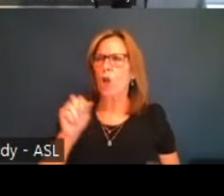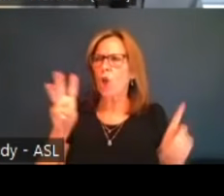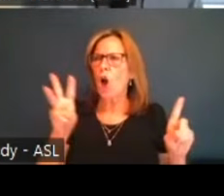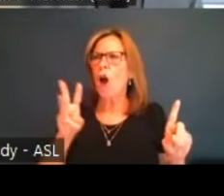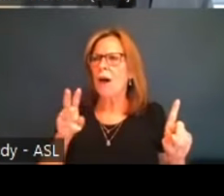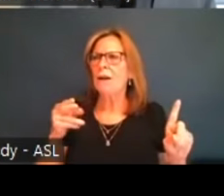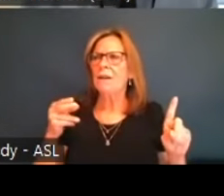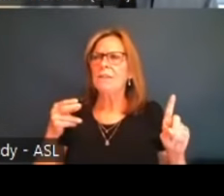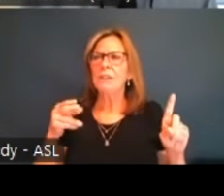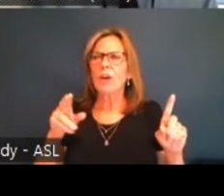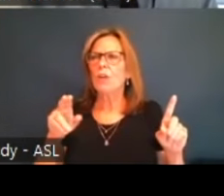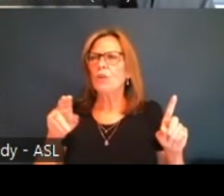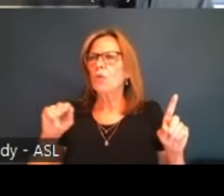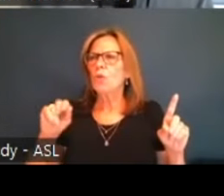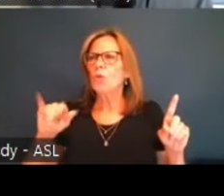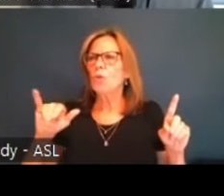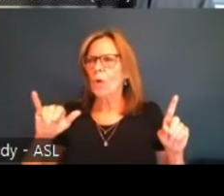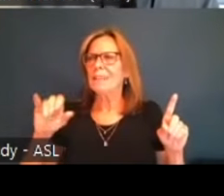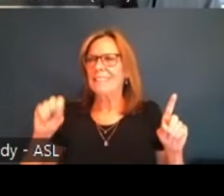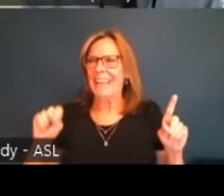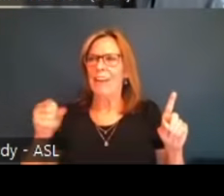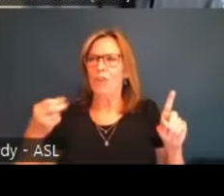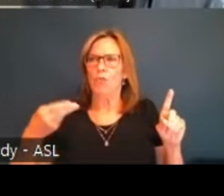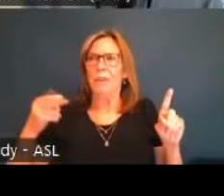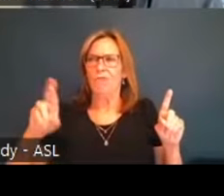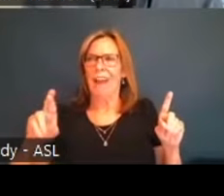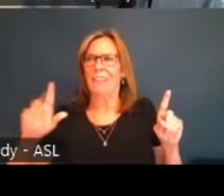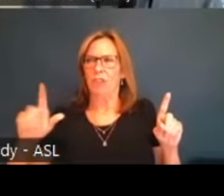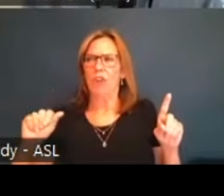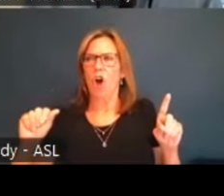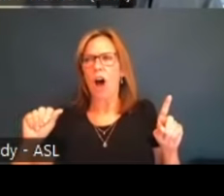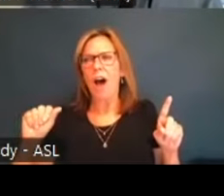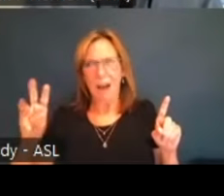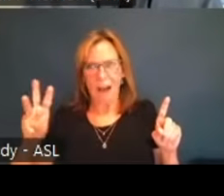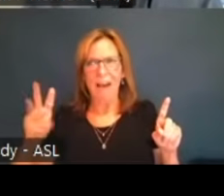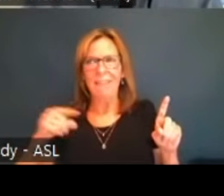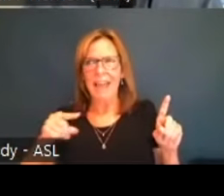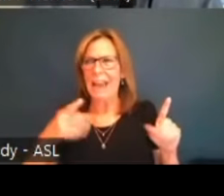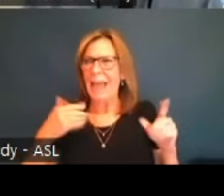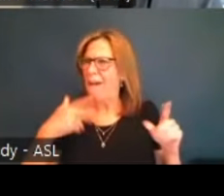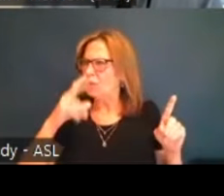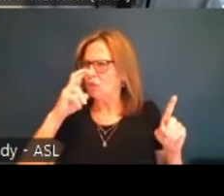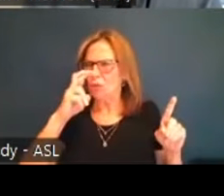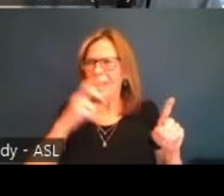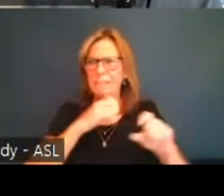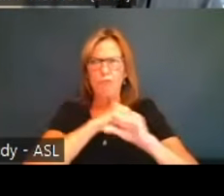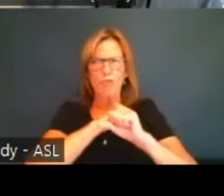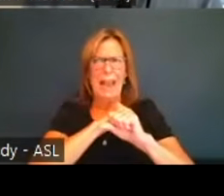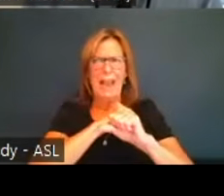protections for people when they're using guide, hearing, or service dogs, And the word is dog, And the section there